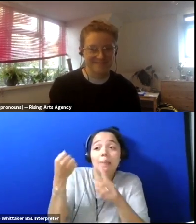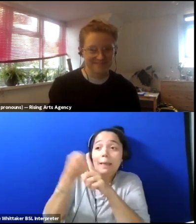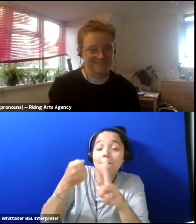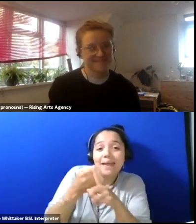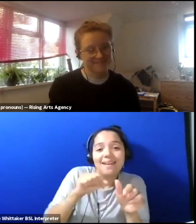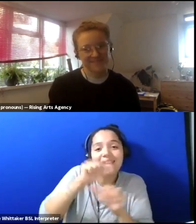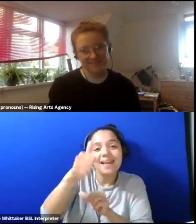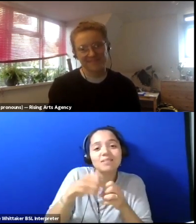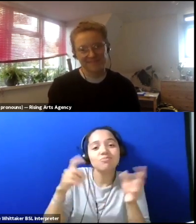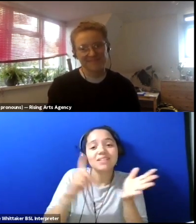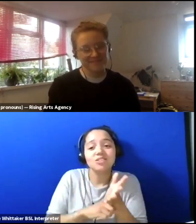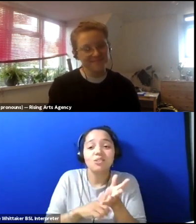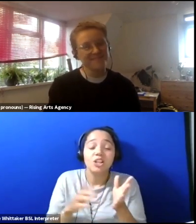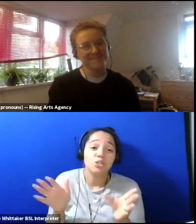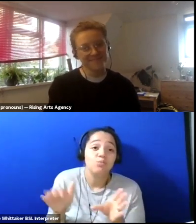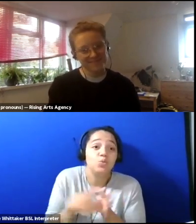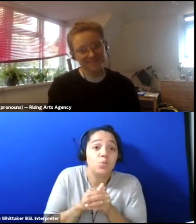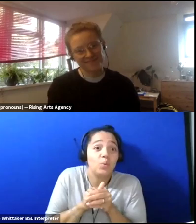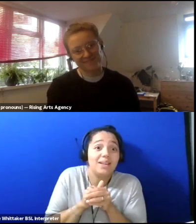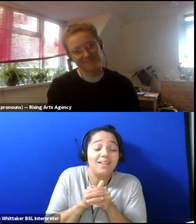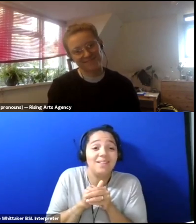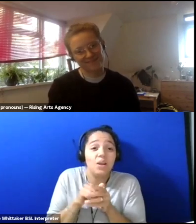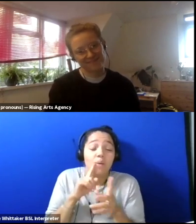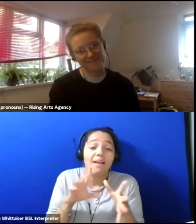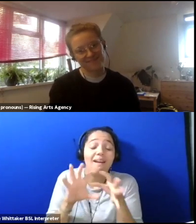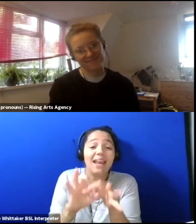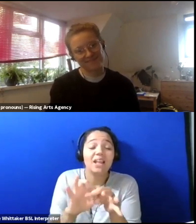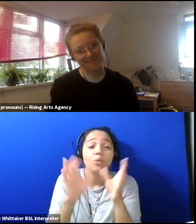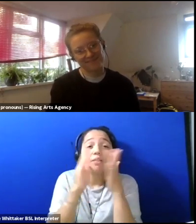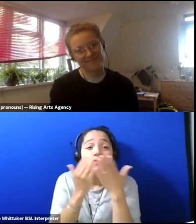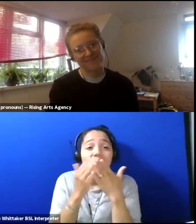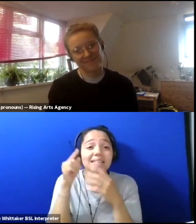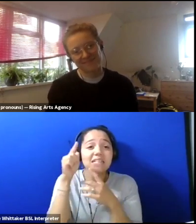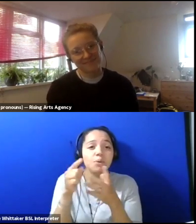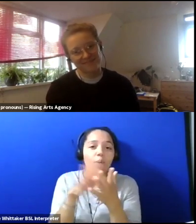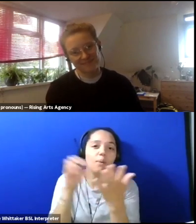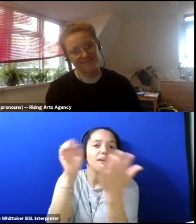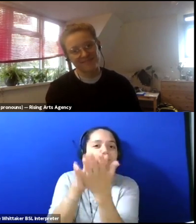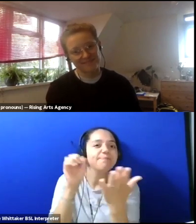So join, if you join, you'll get sent a link to the Facebook, which is where we publicise all those things.